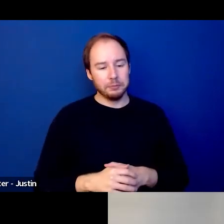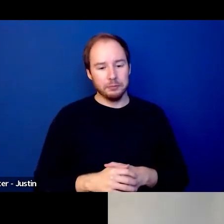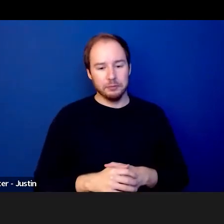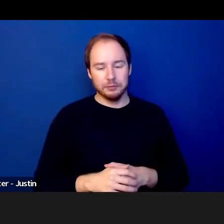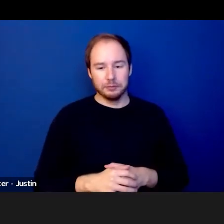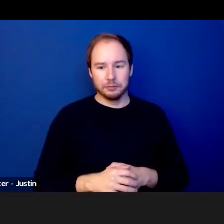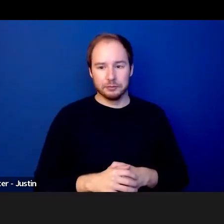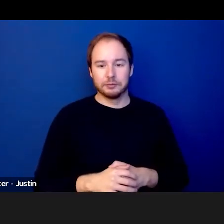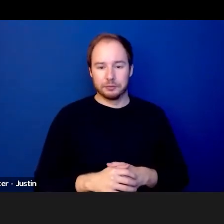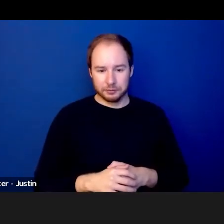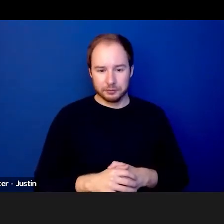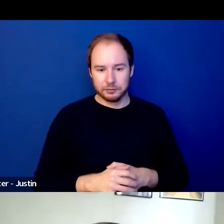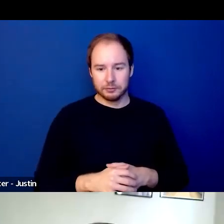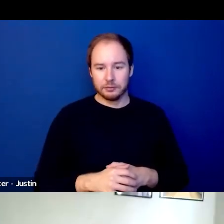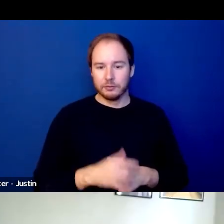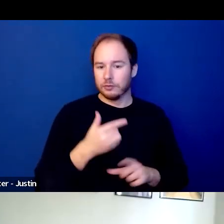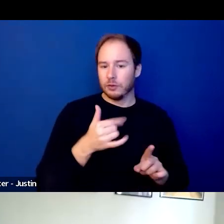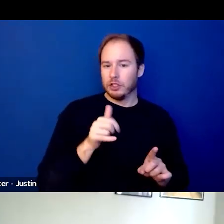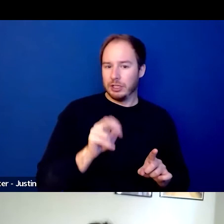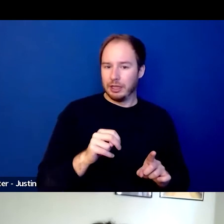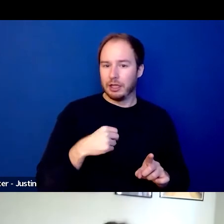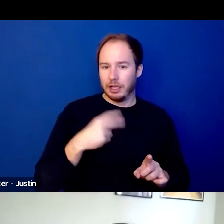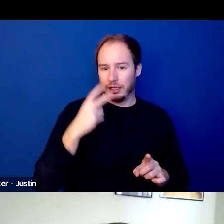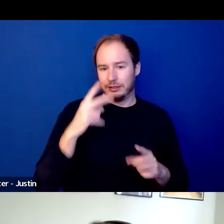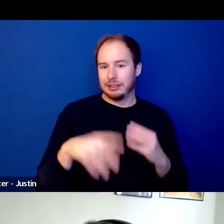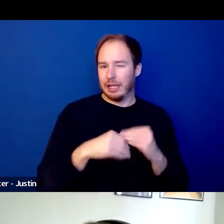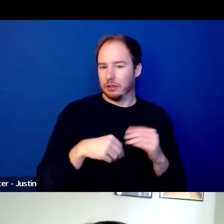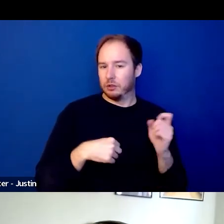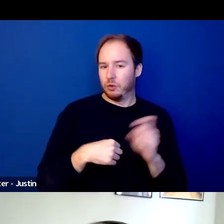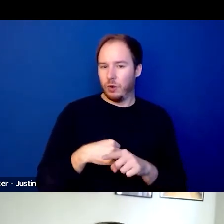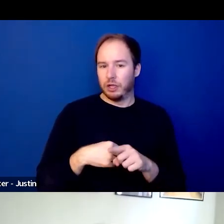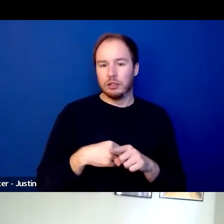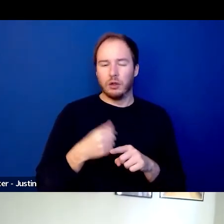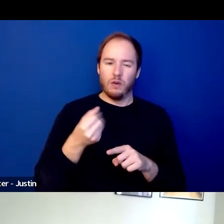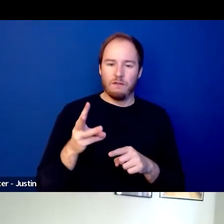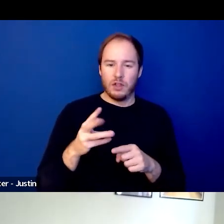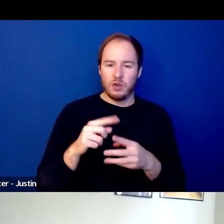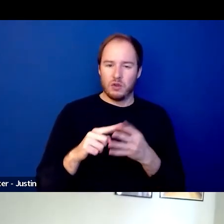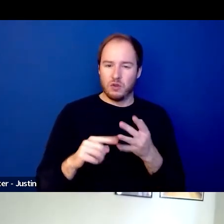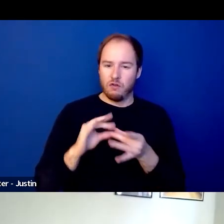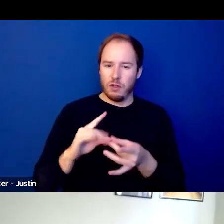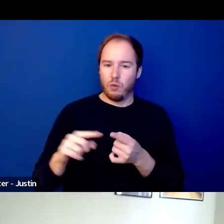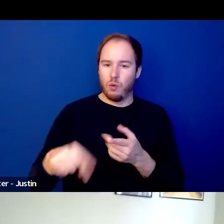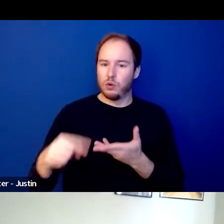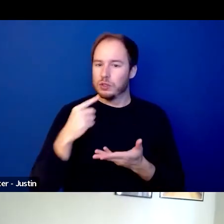All right, thanks. Shelby, I have a follow up question from, we have a few questions that could be related a lot to what you just answered,